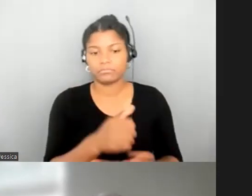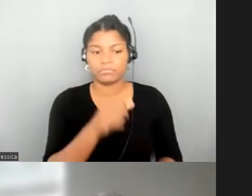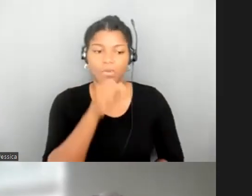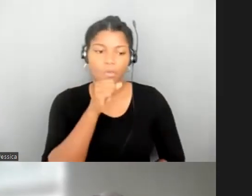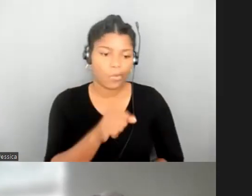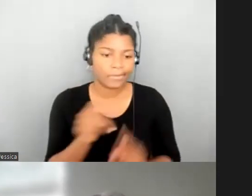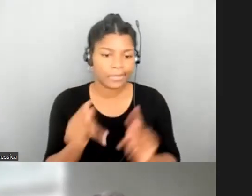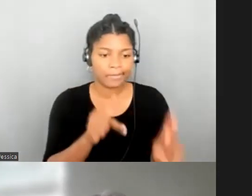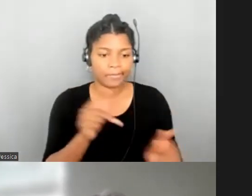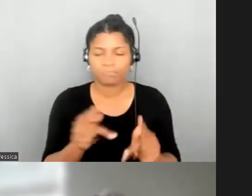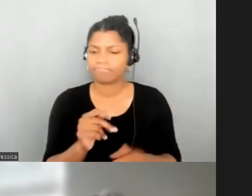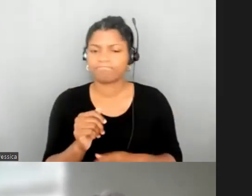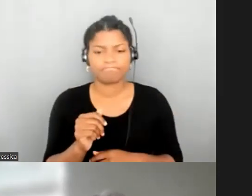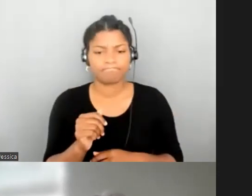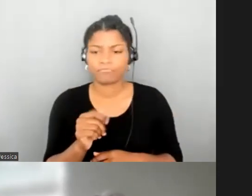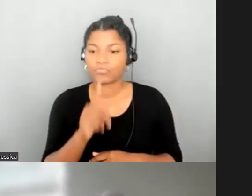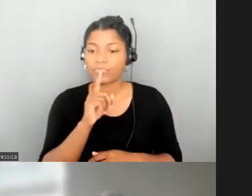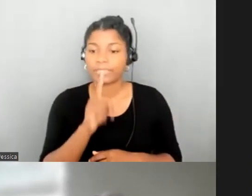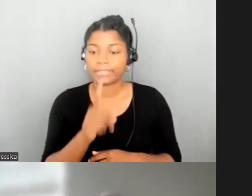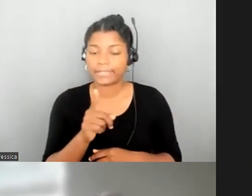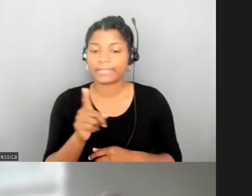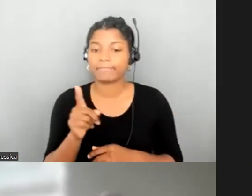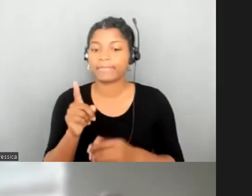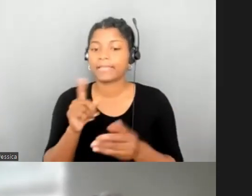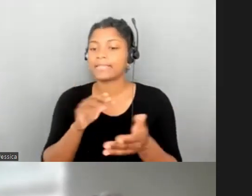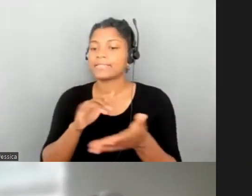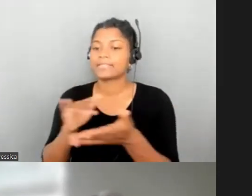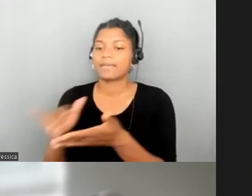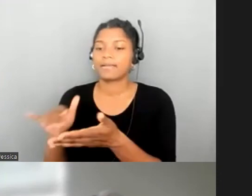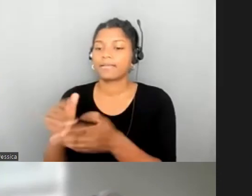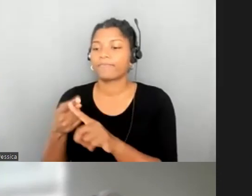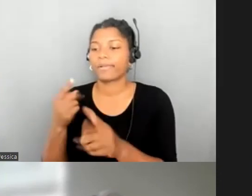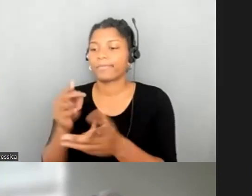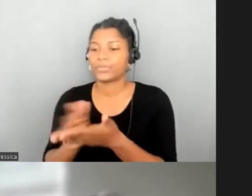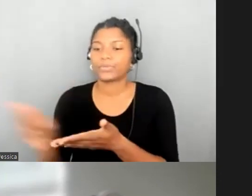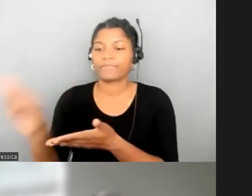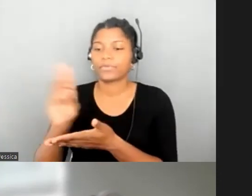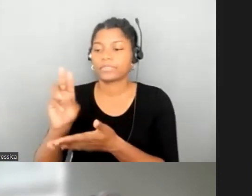too, there were studies from the University of Minnesota on how can we reduce spending.